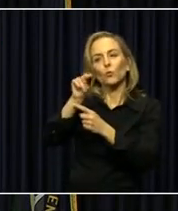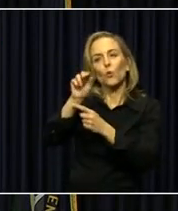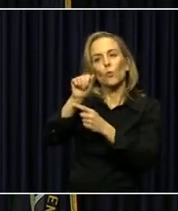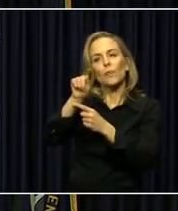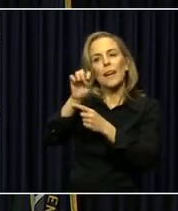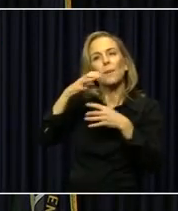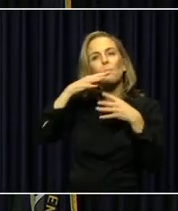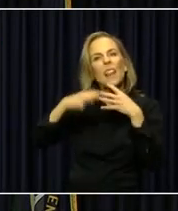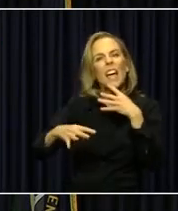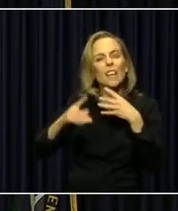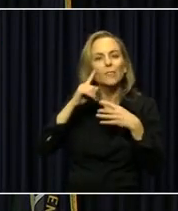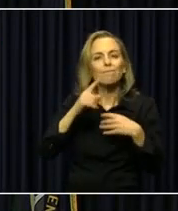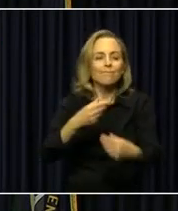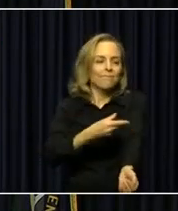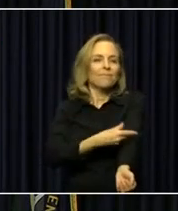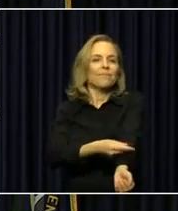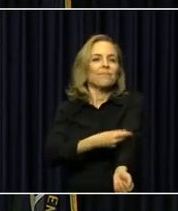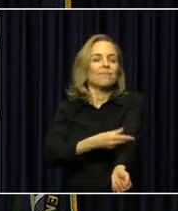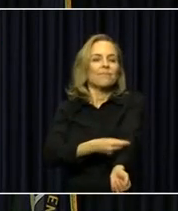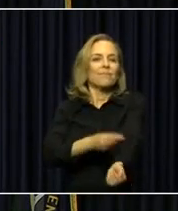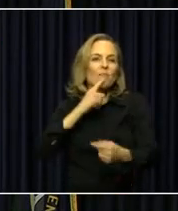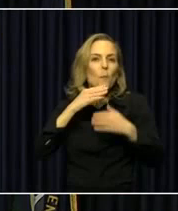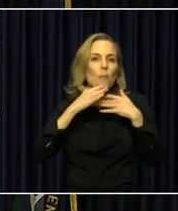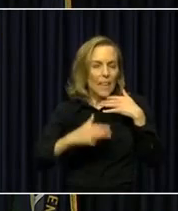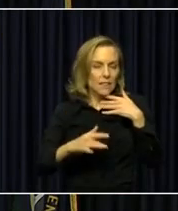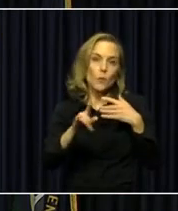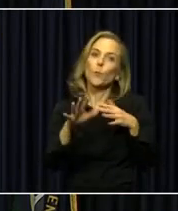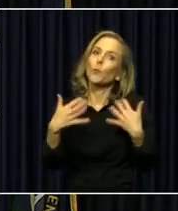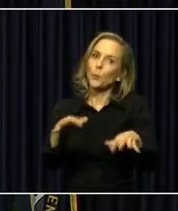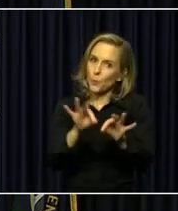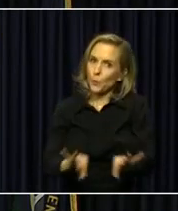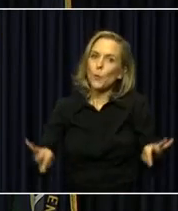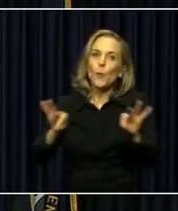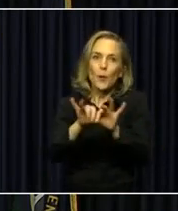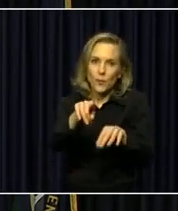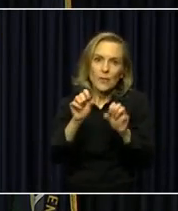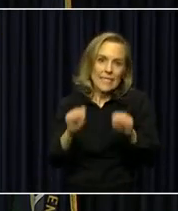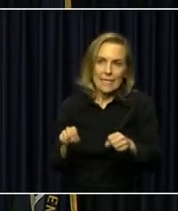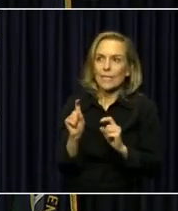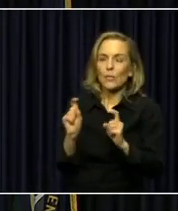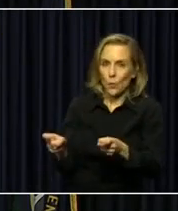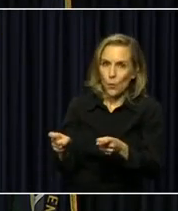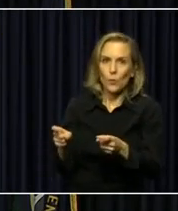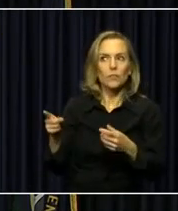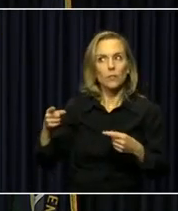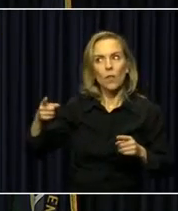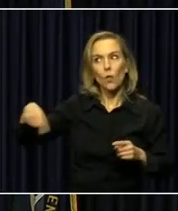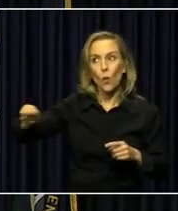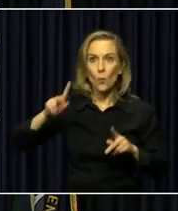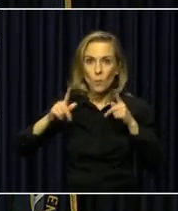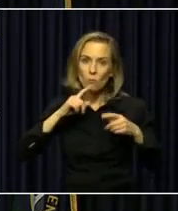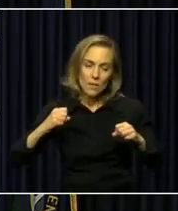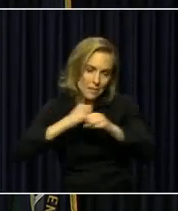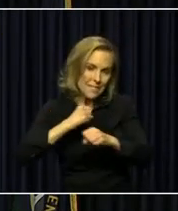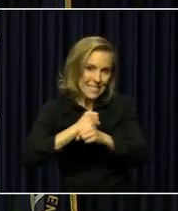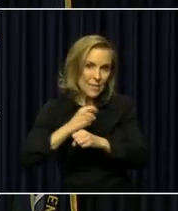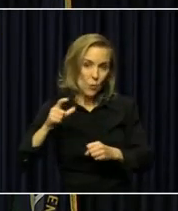THIS IS WKU, A WONDERFUL UNIVERSITY, AND ONE OF OUR PROFESSORS WHO IS DONATING HER